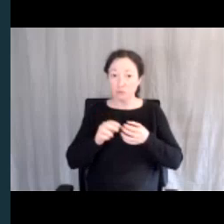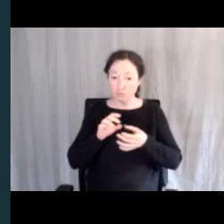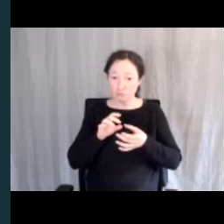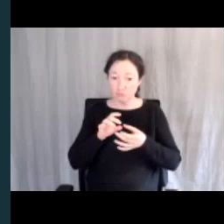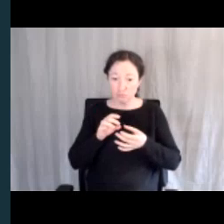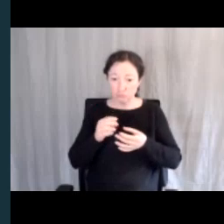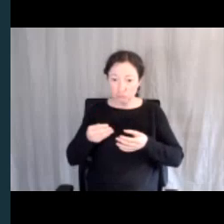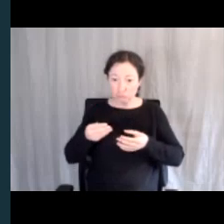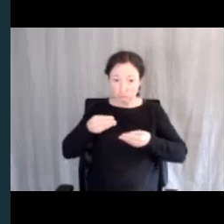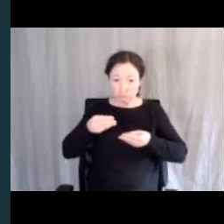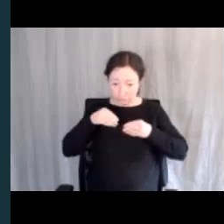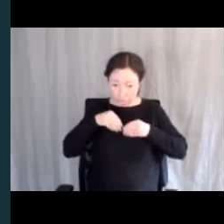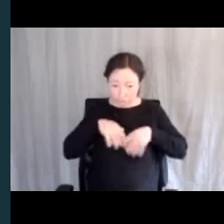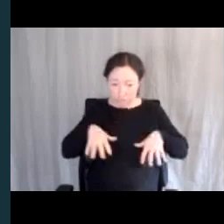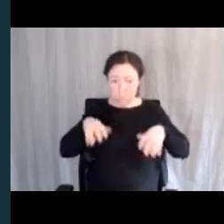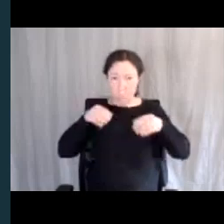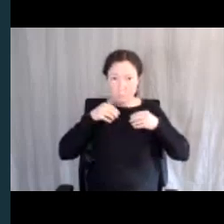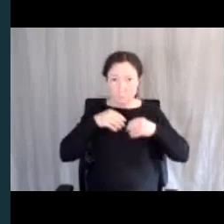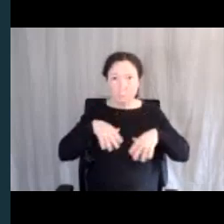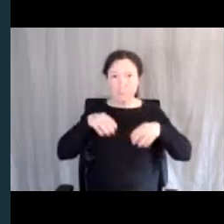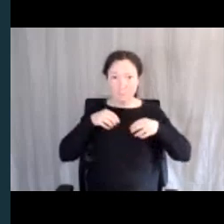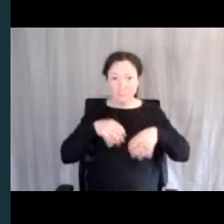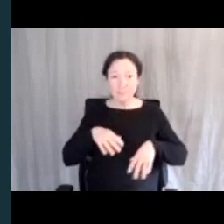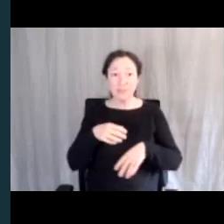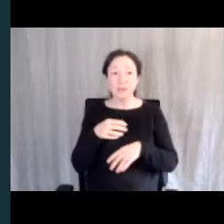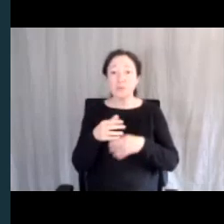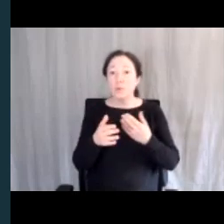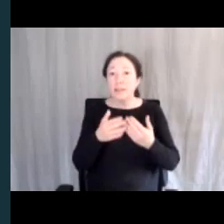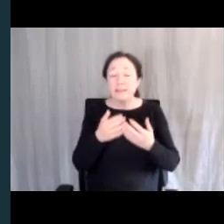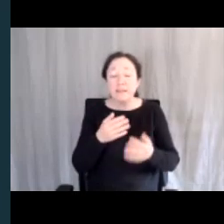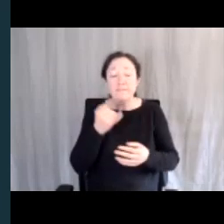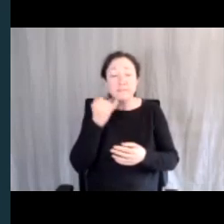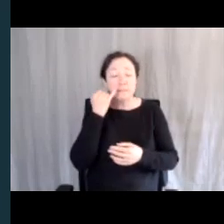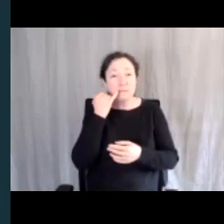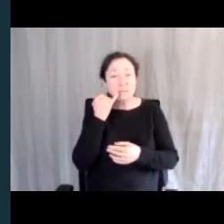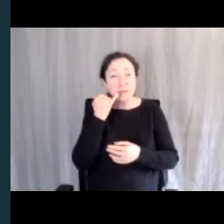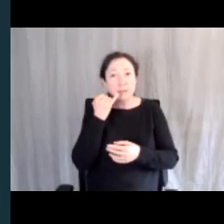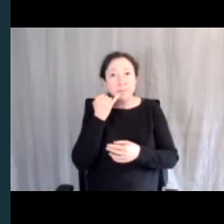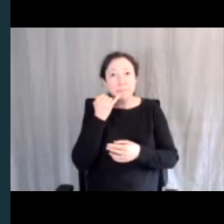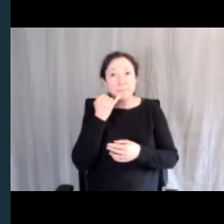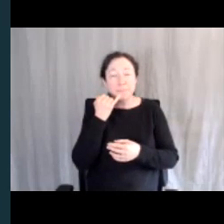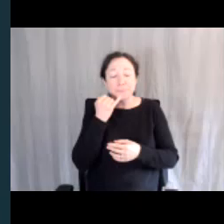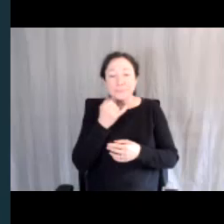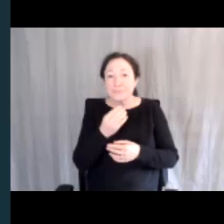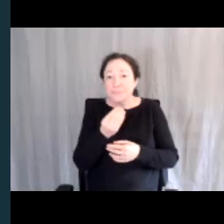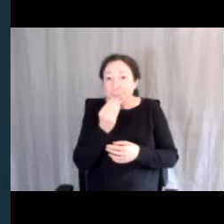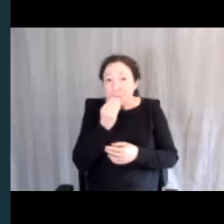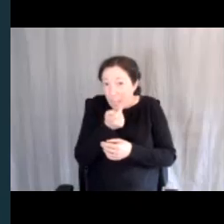and they still have this addictive experience with it, it's the way, it's not just the sugar itself, it's the,